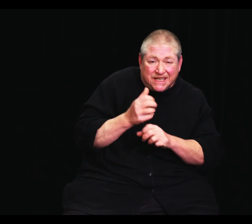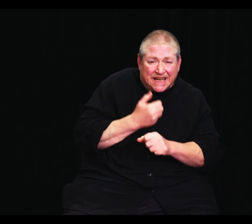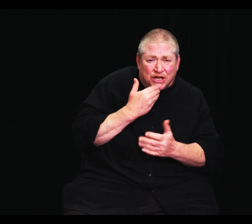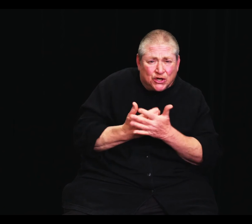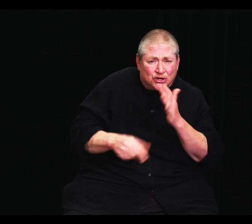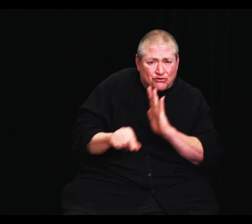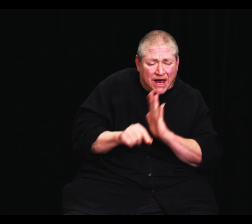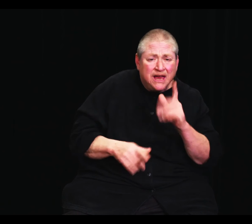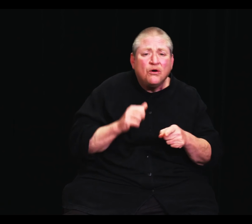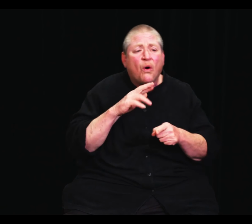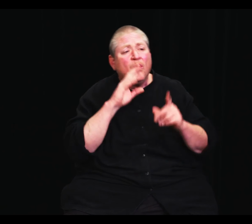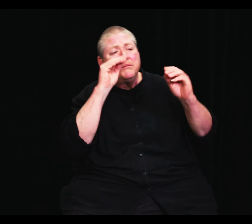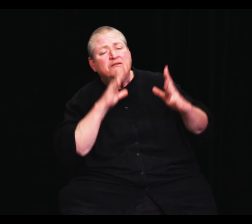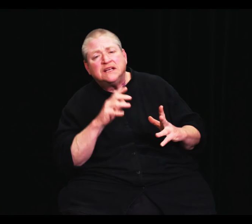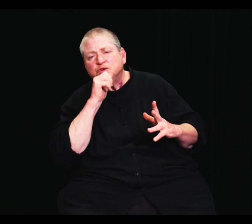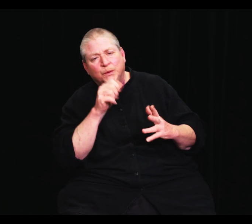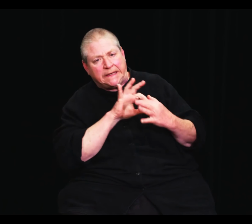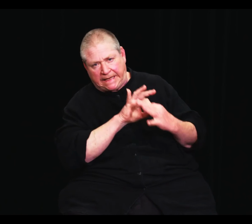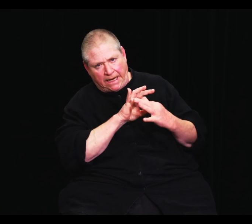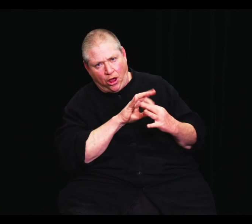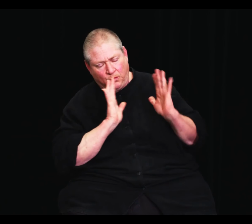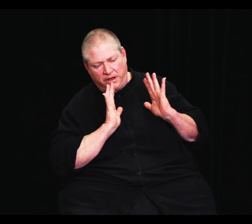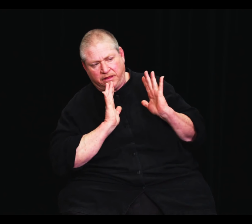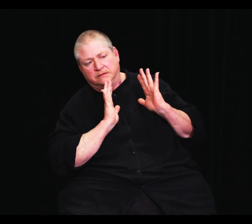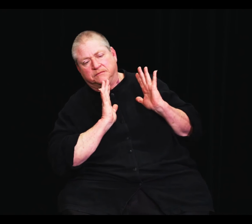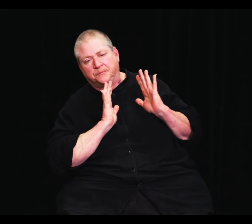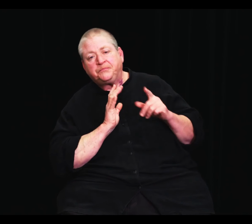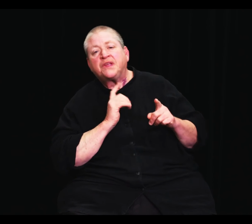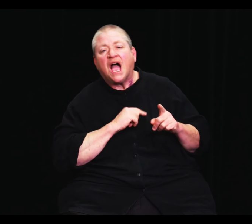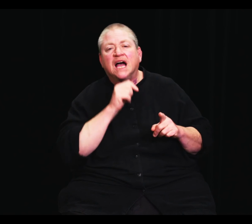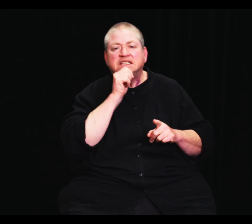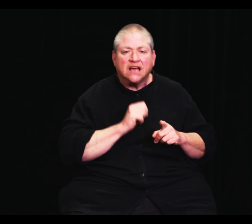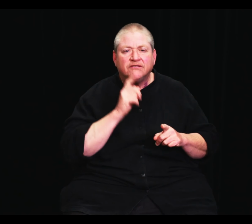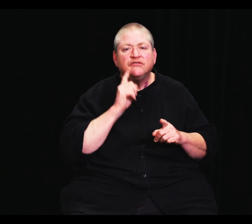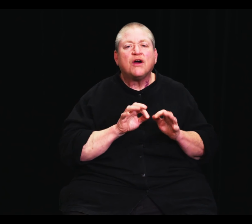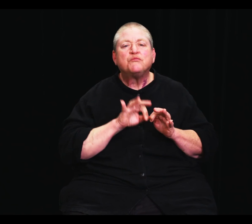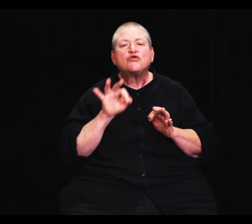With great memories also came struggle. There might have been a class that we might not have made a grade for,